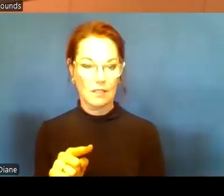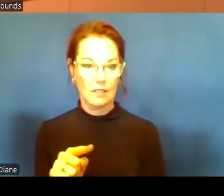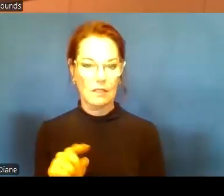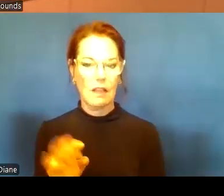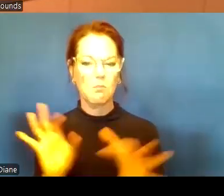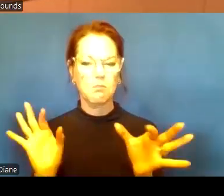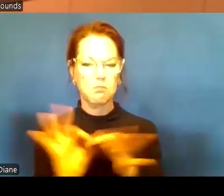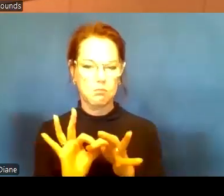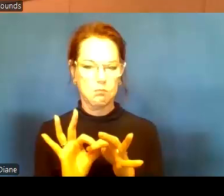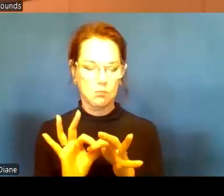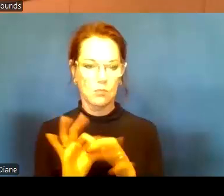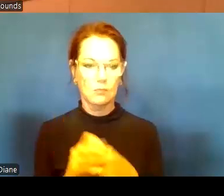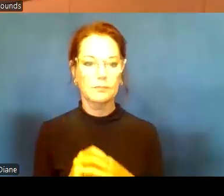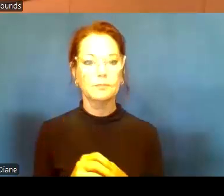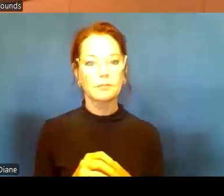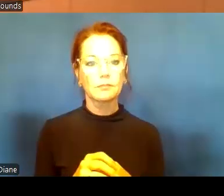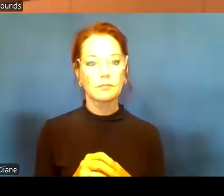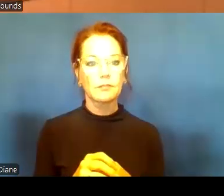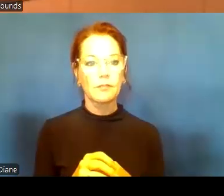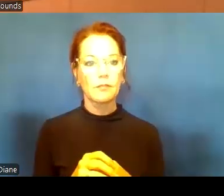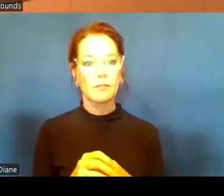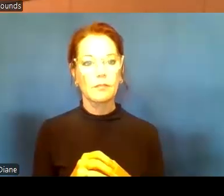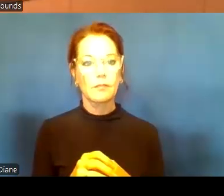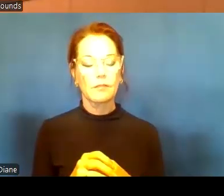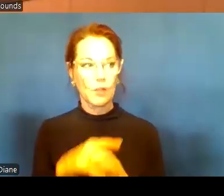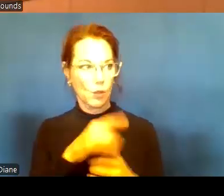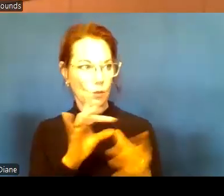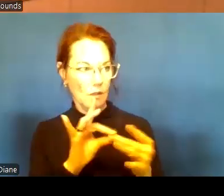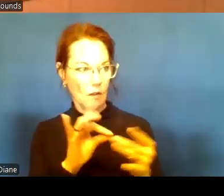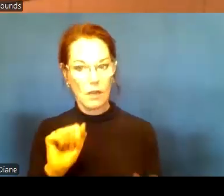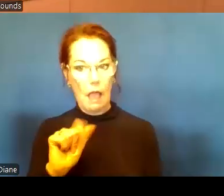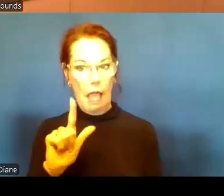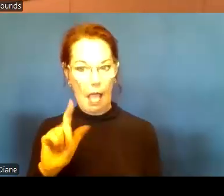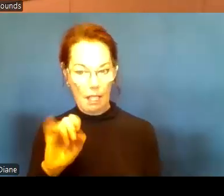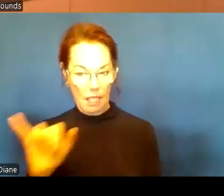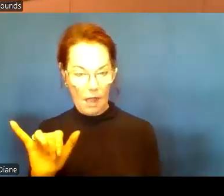came in as well so how can you mentioned allies so how can we as allies support your goals and